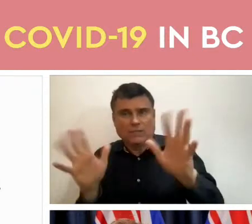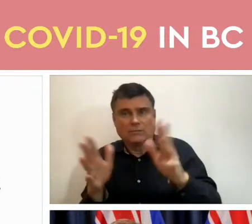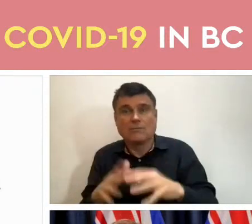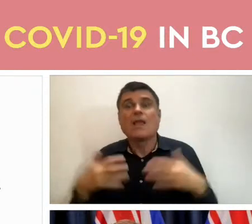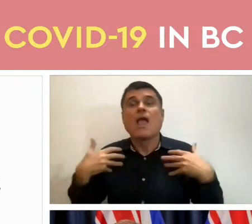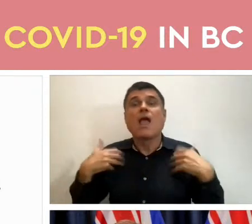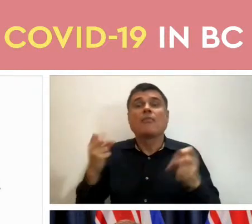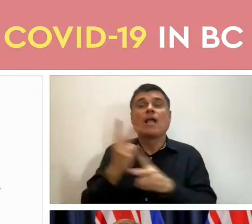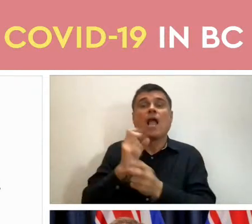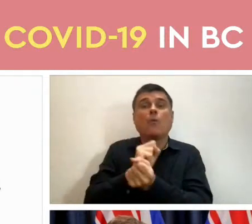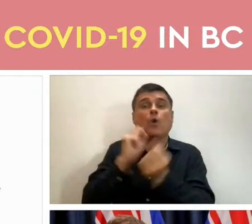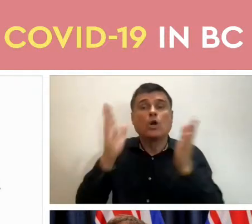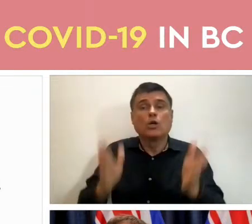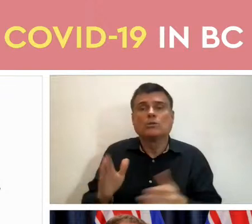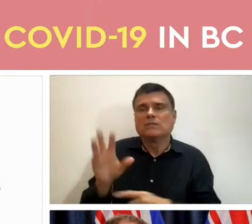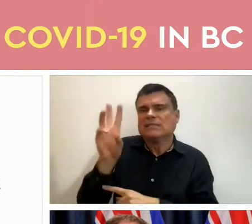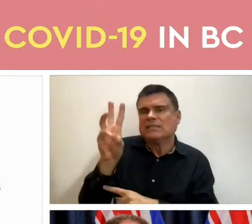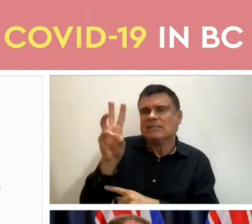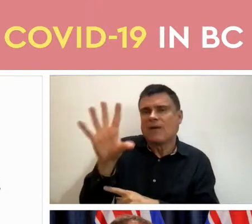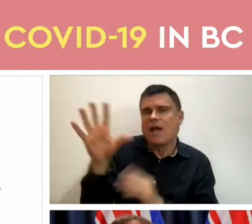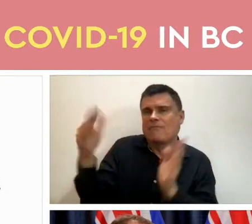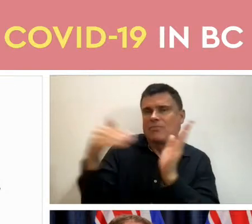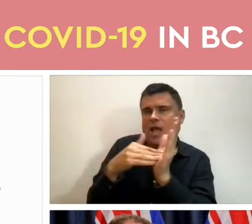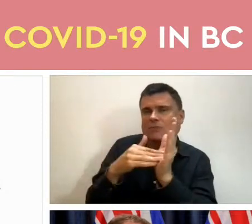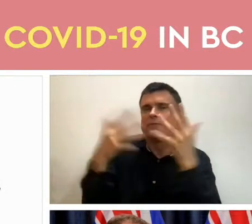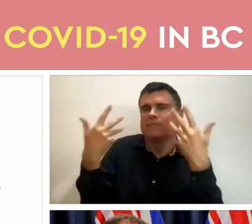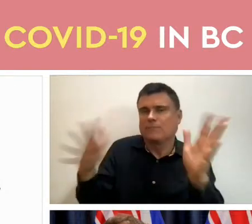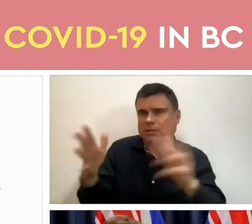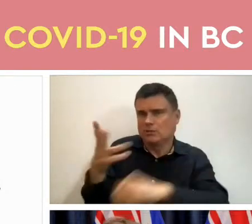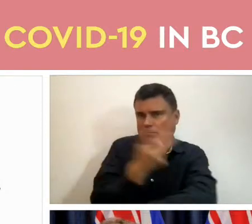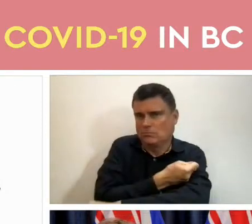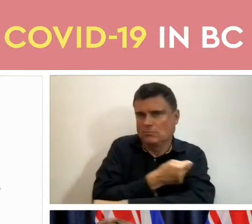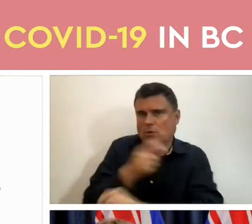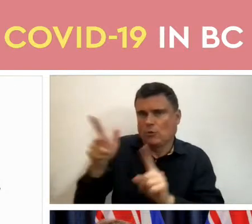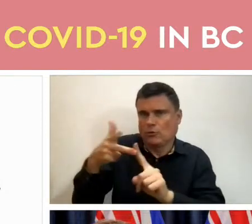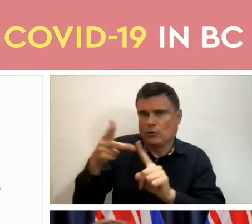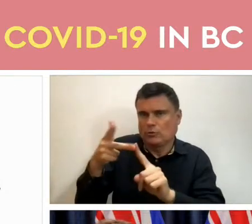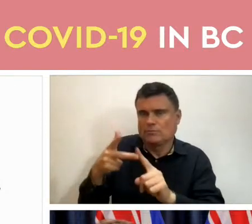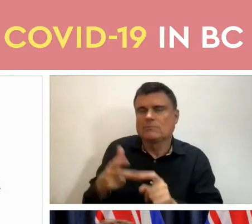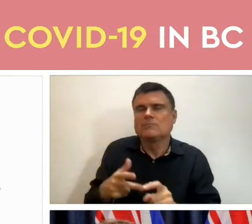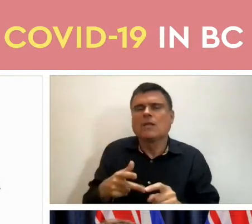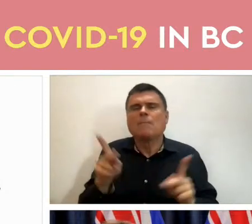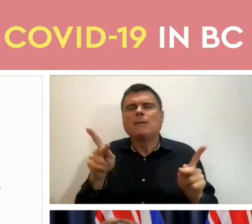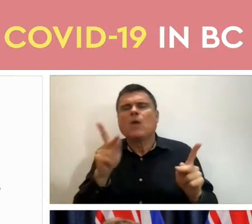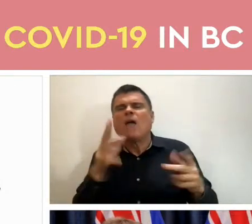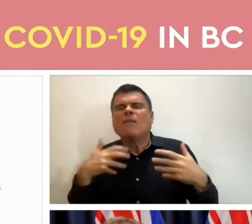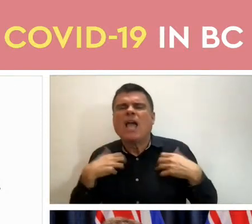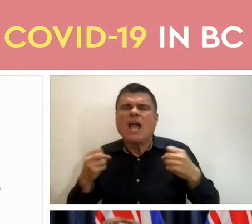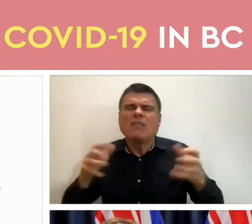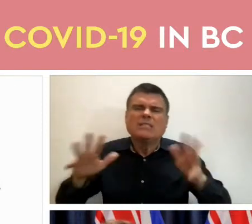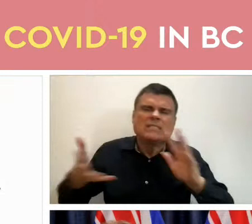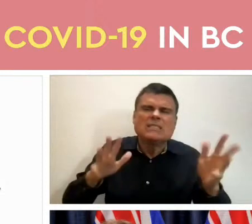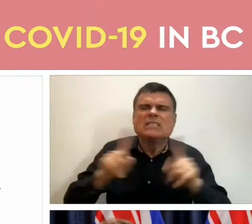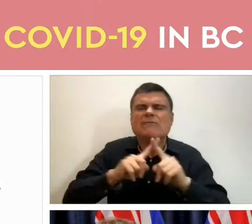And 125,000 clinically vulnerable British Columbians have receive their third doses